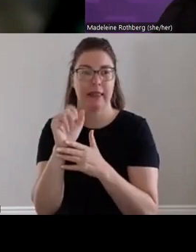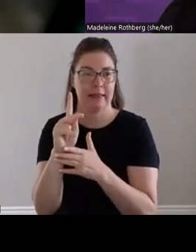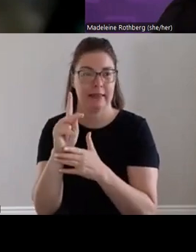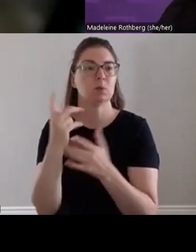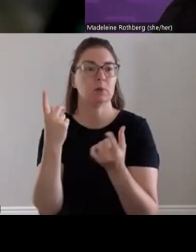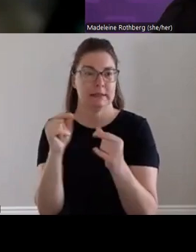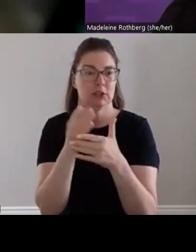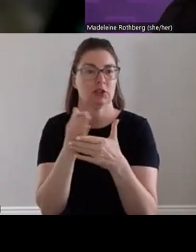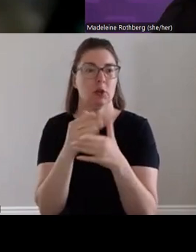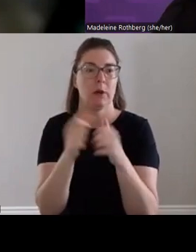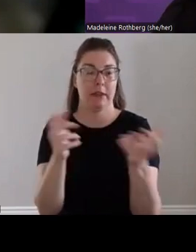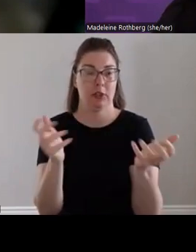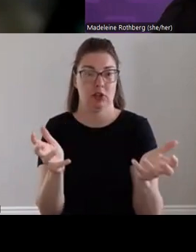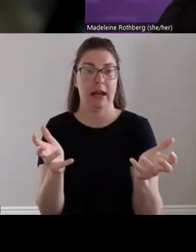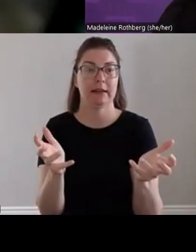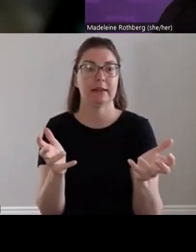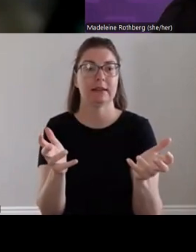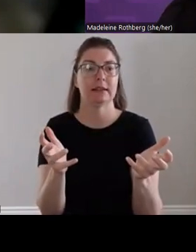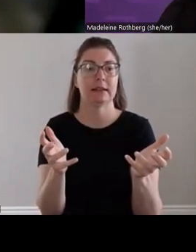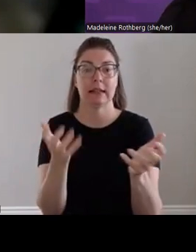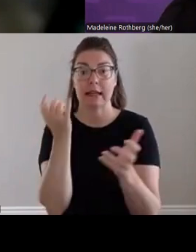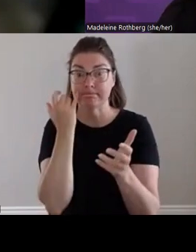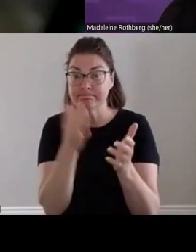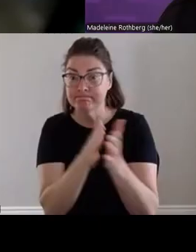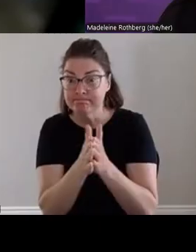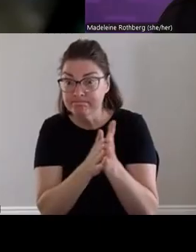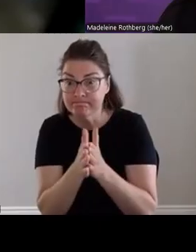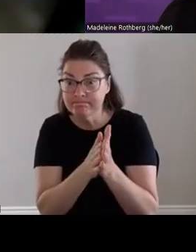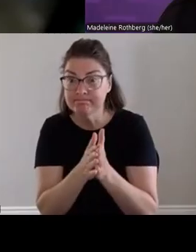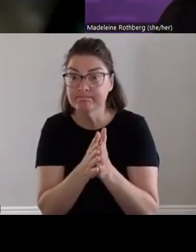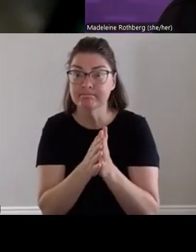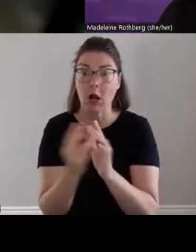for anyone else who is interested in taking a look at it themselves.